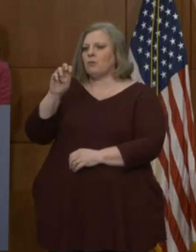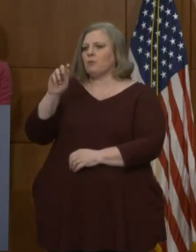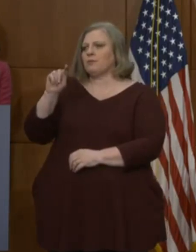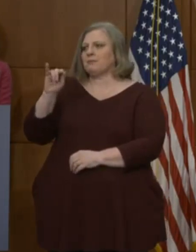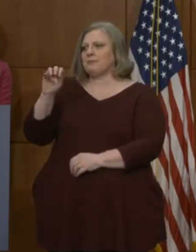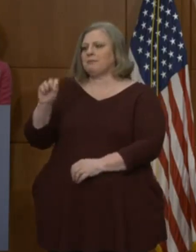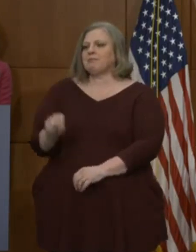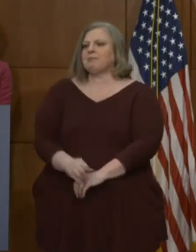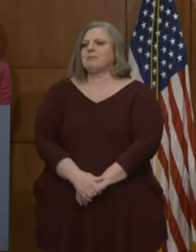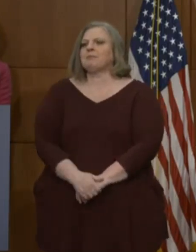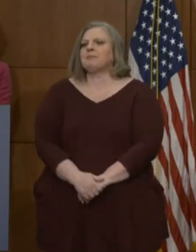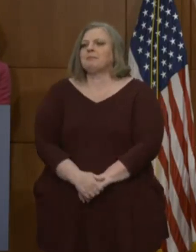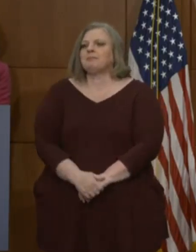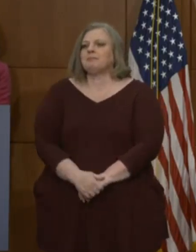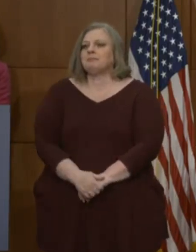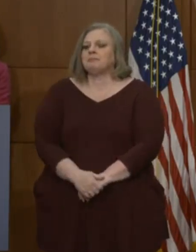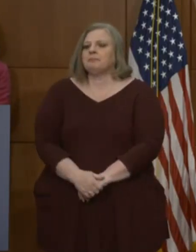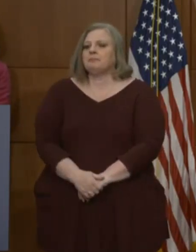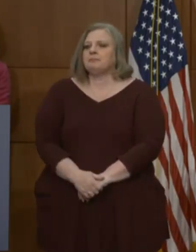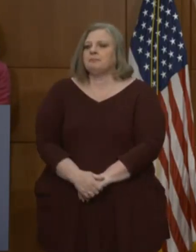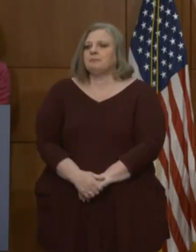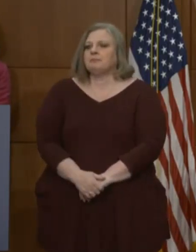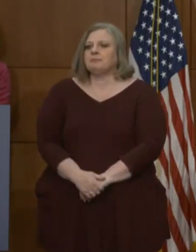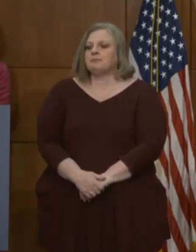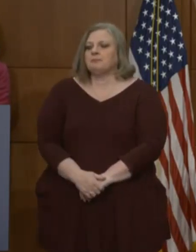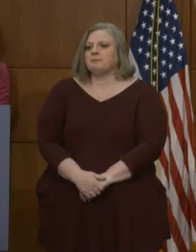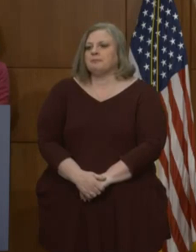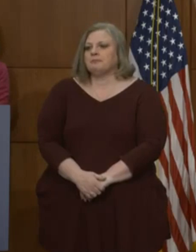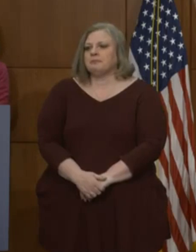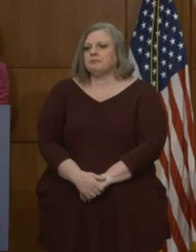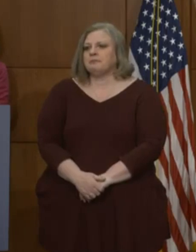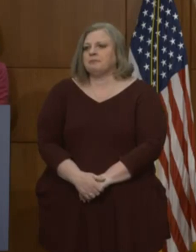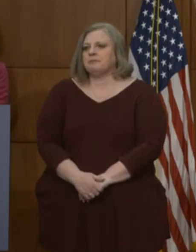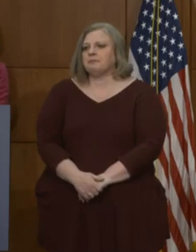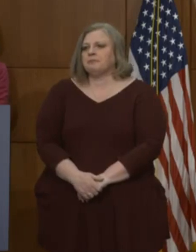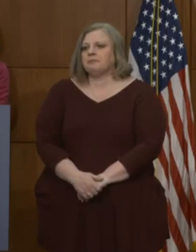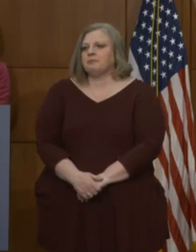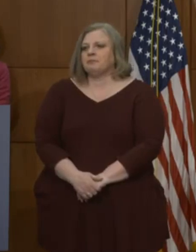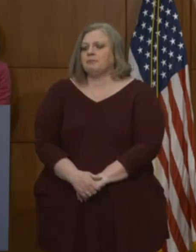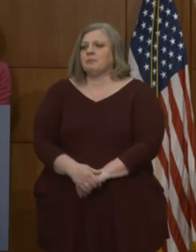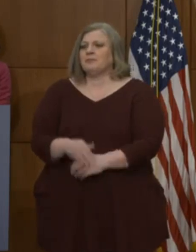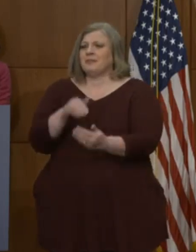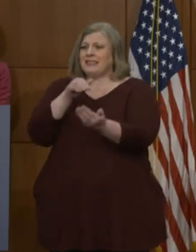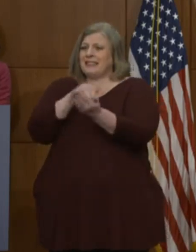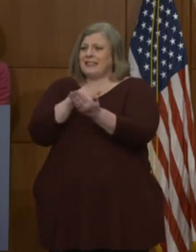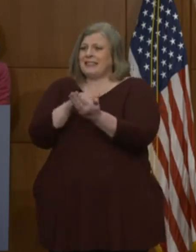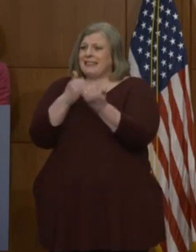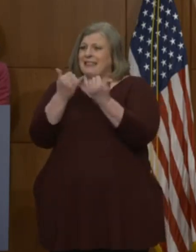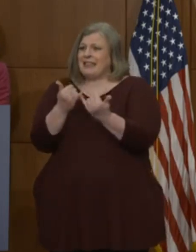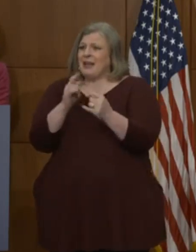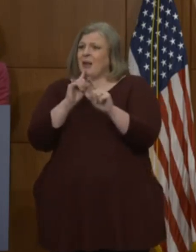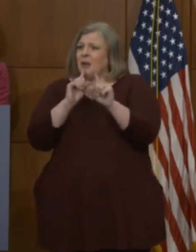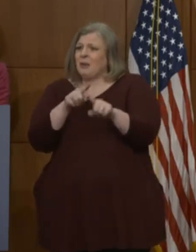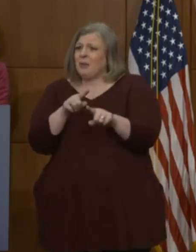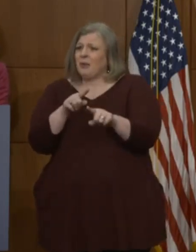FROM LAND RIGHTS FOR THE RUN OF TIME. ALL YES I UNDERSTAND ARE TIME. ALL YES I UNDERSTAND ARE NOW RECORDING CLINICAL